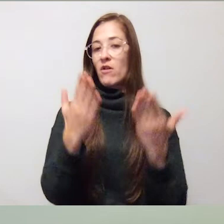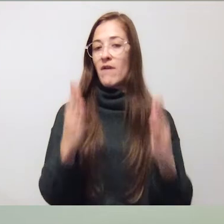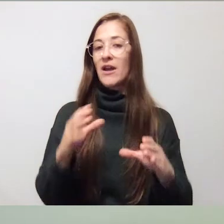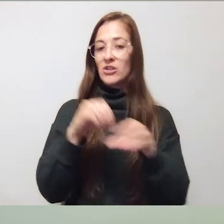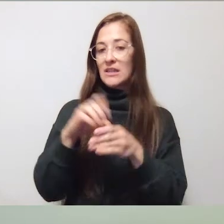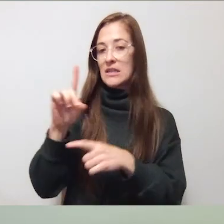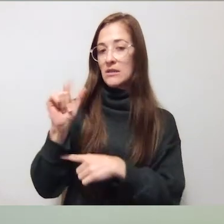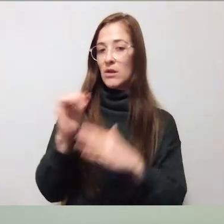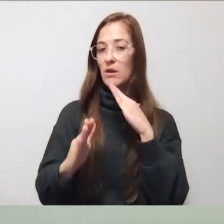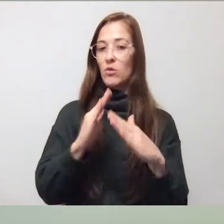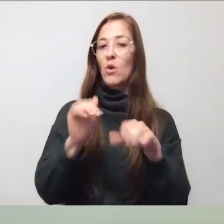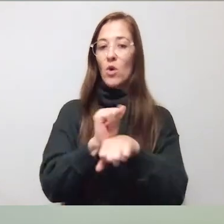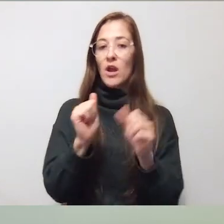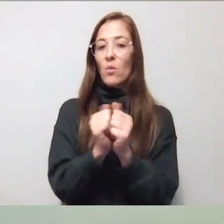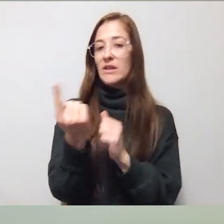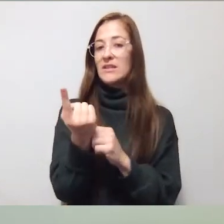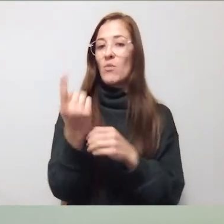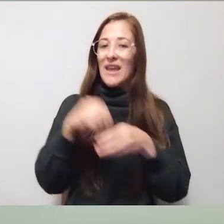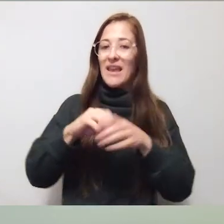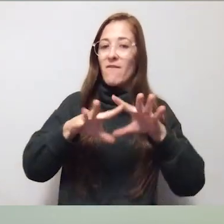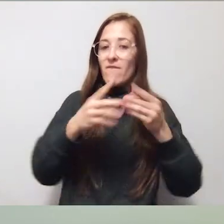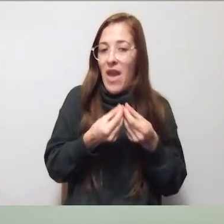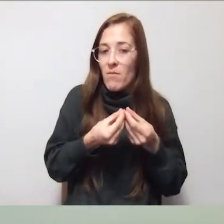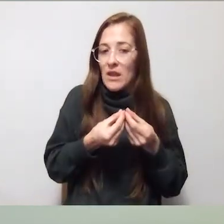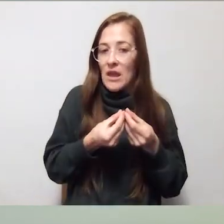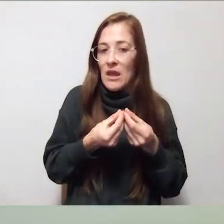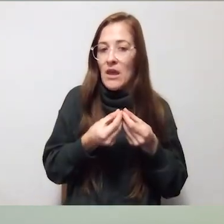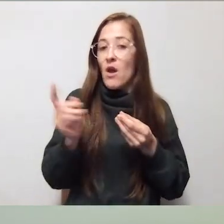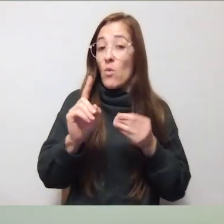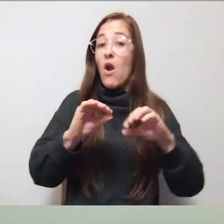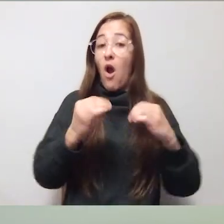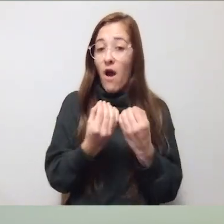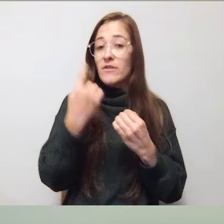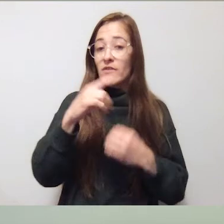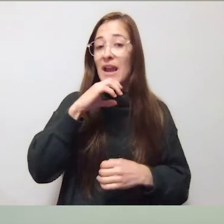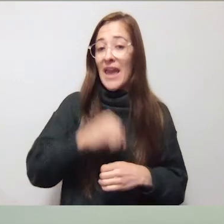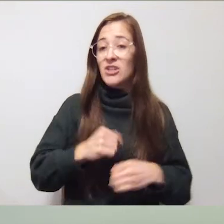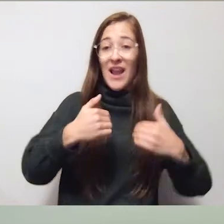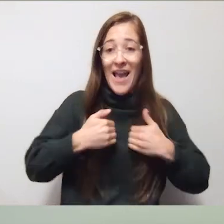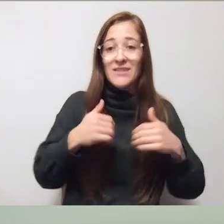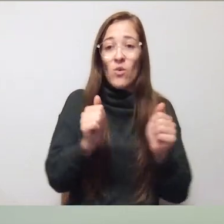working with an individual within a family unit where Office for the Aging exists with current programs and services and how can we make sure